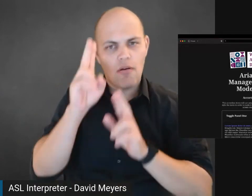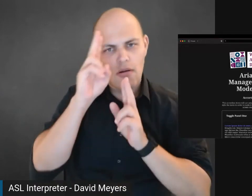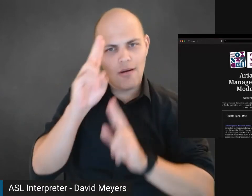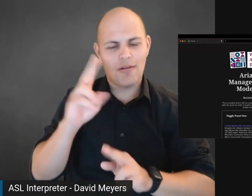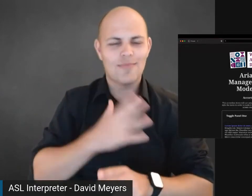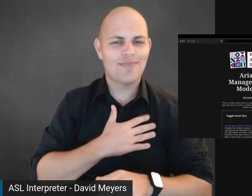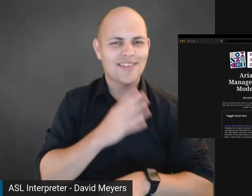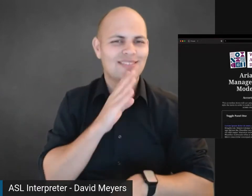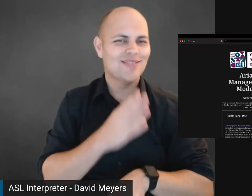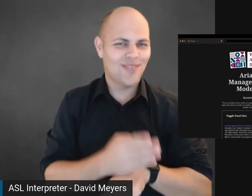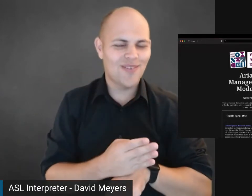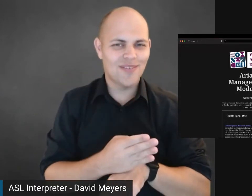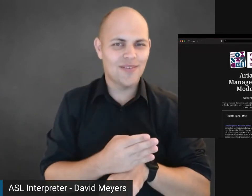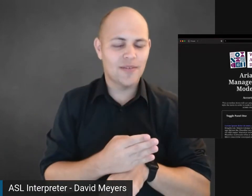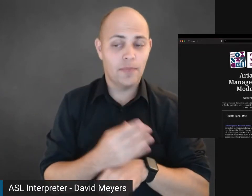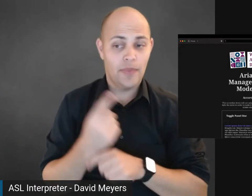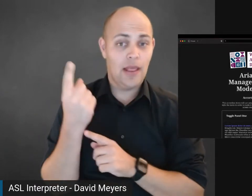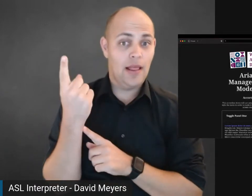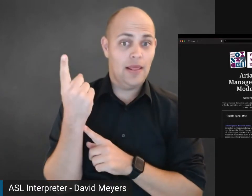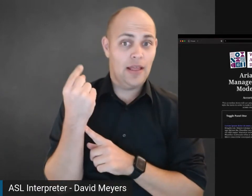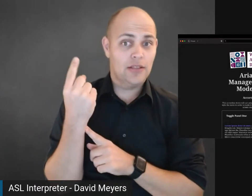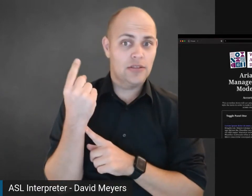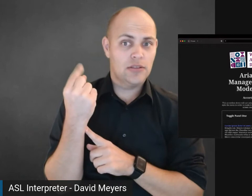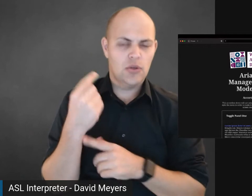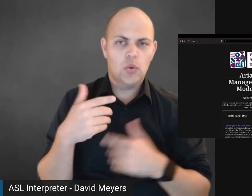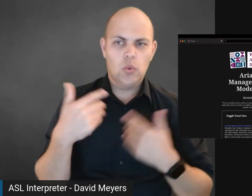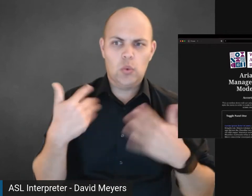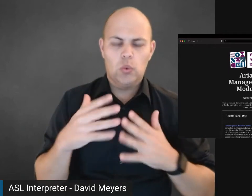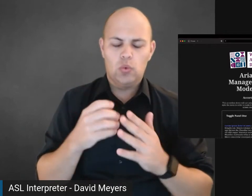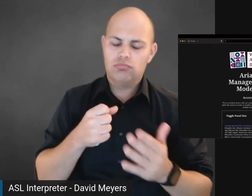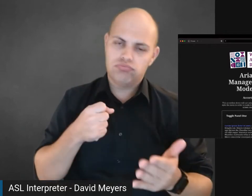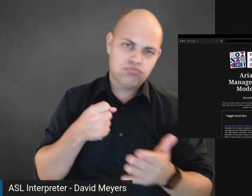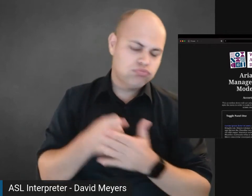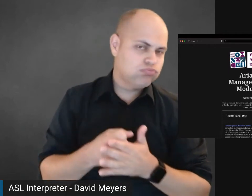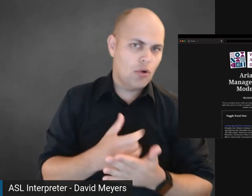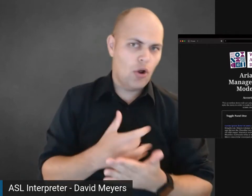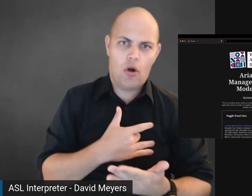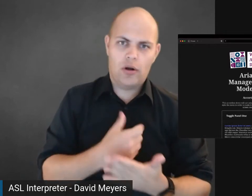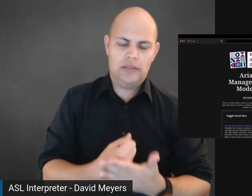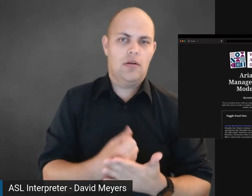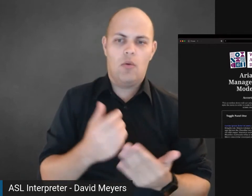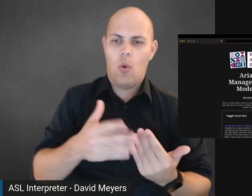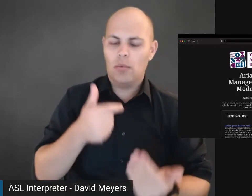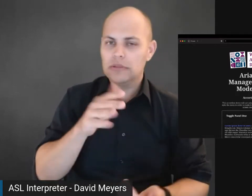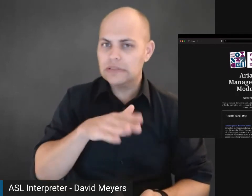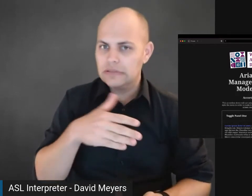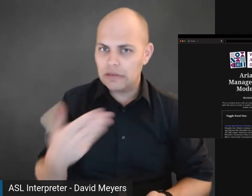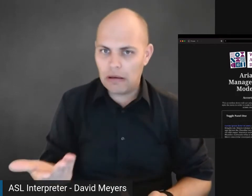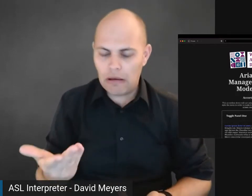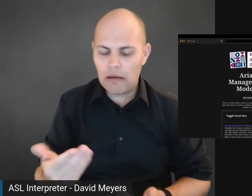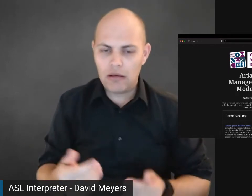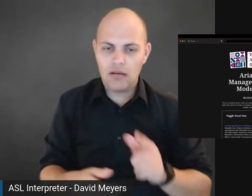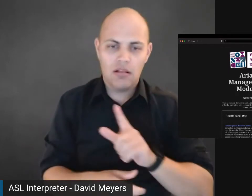Last year she had a traumatic heart attack, nearly died on us, lost her left leg, has a brain injury.